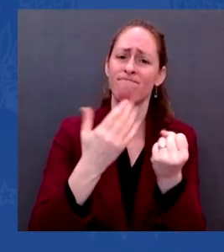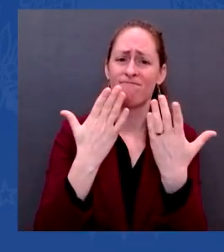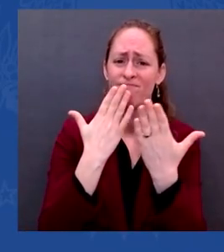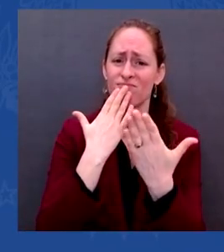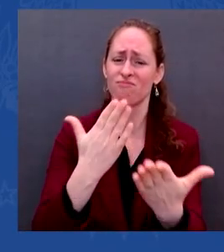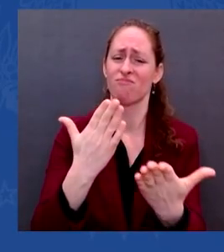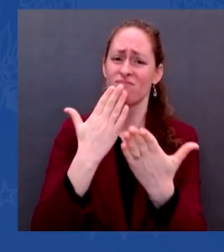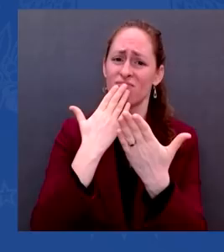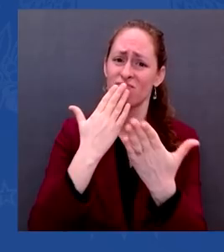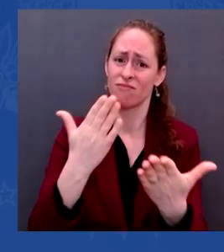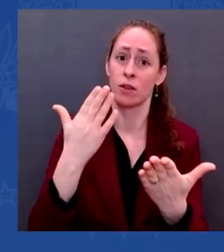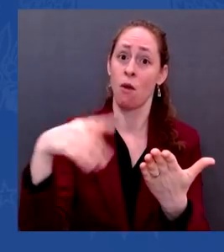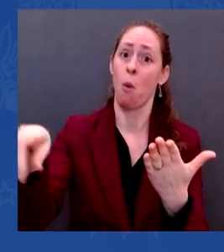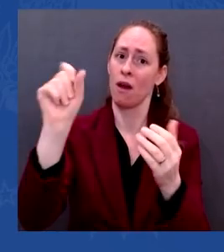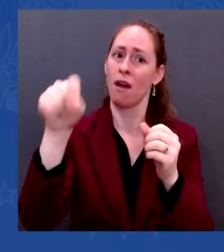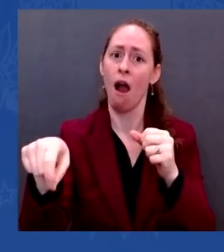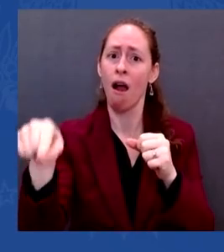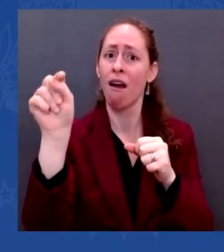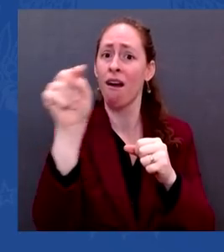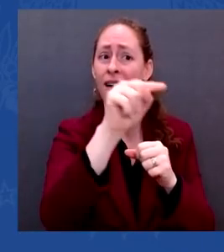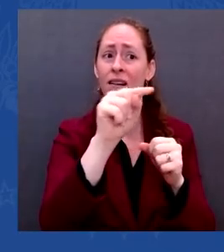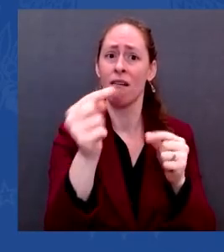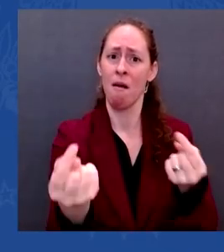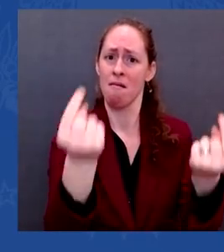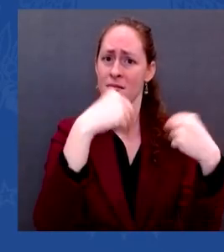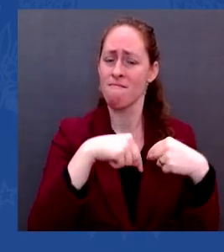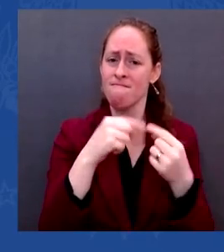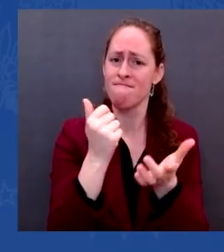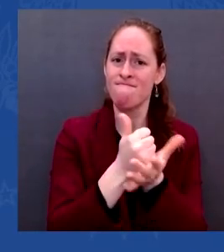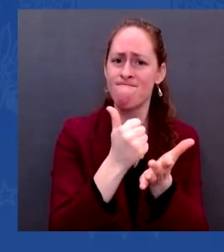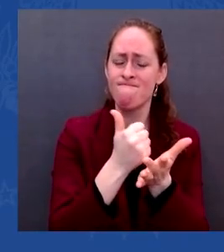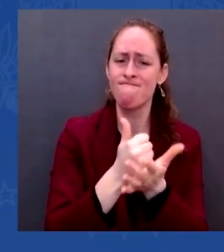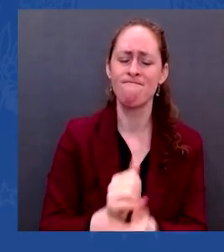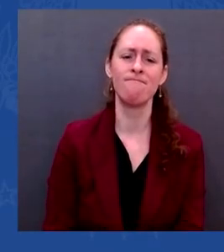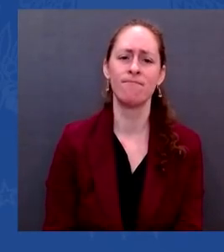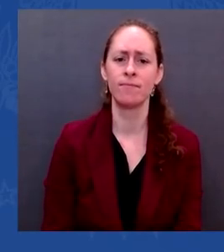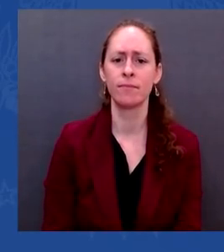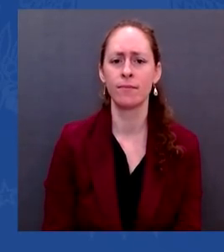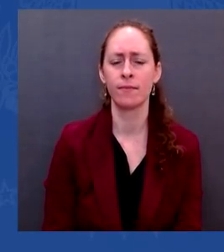We are forever grateful for the -- what you do for us, and we owe you a debt. Thank you.